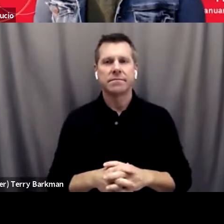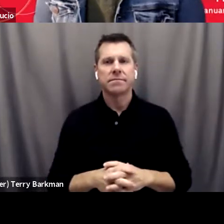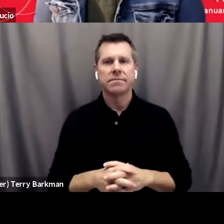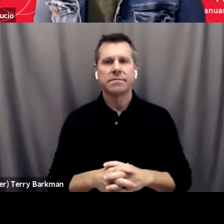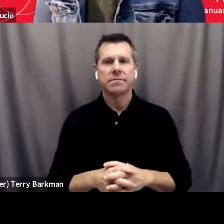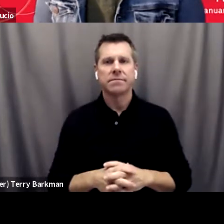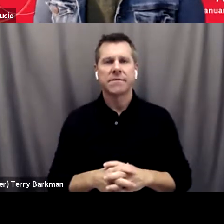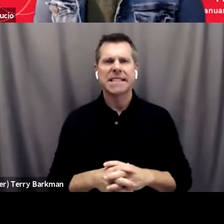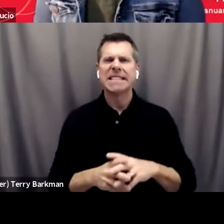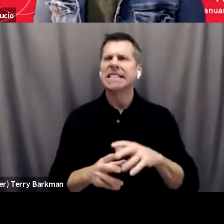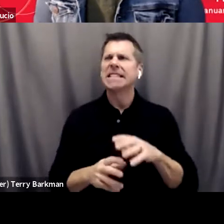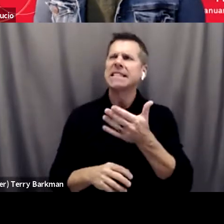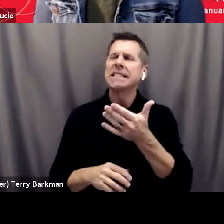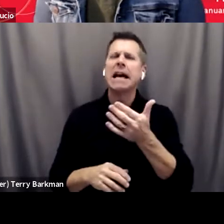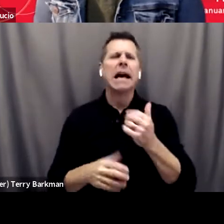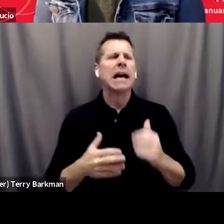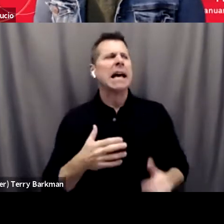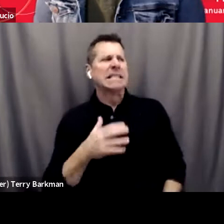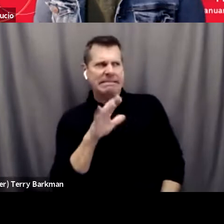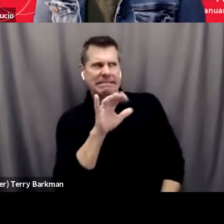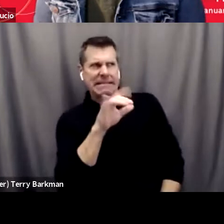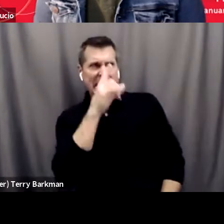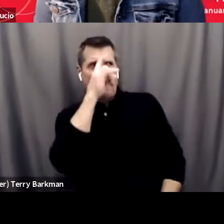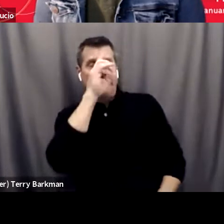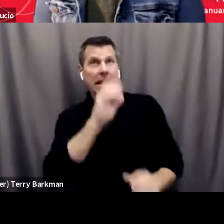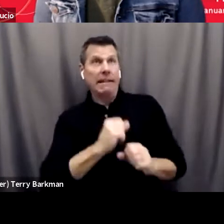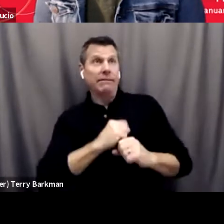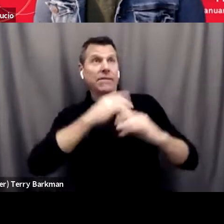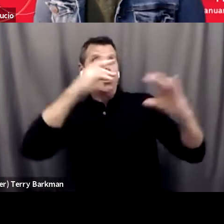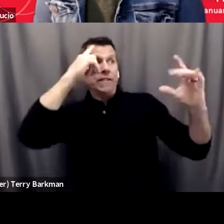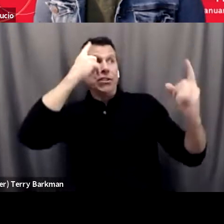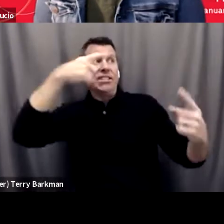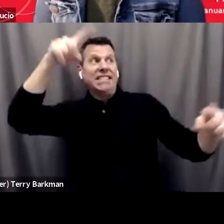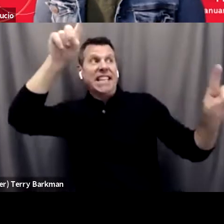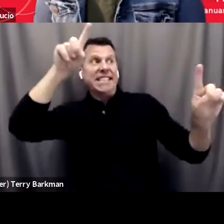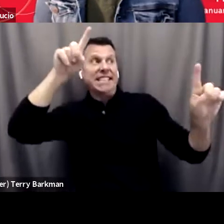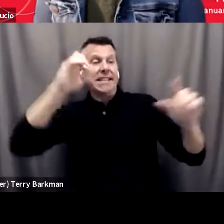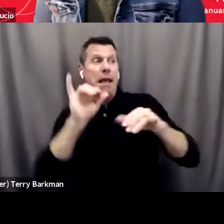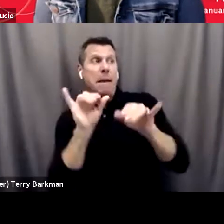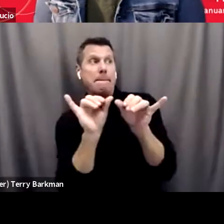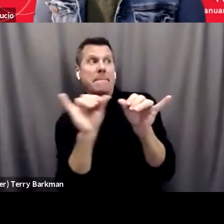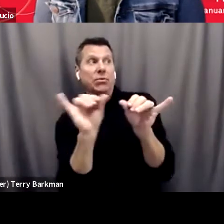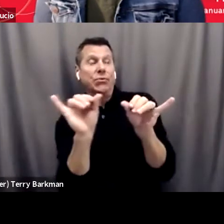it's my understanding, because I believe this is a vision for success metric that the vision for success metric includes any type